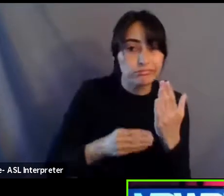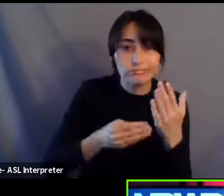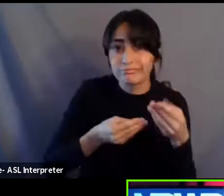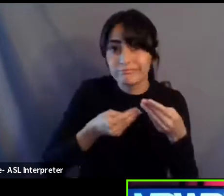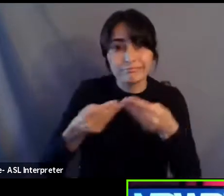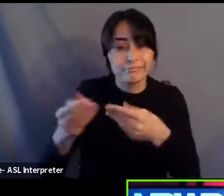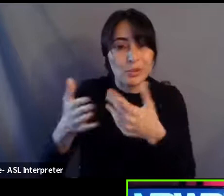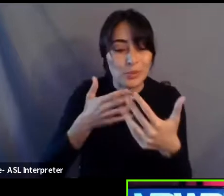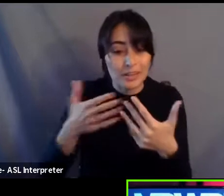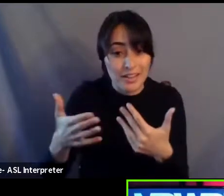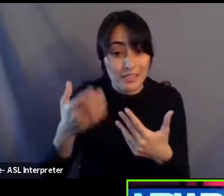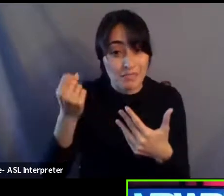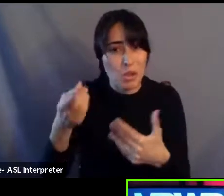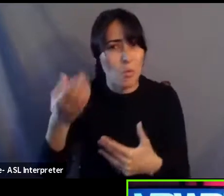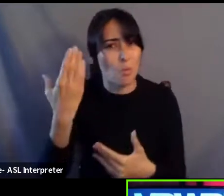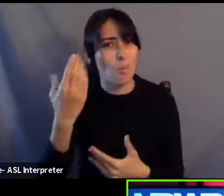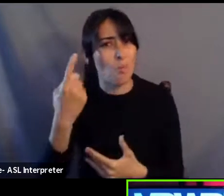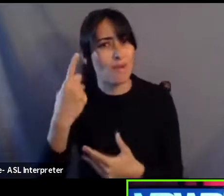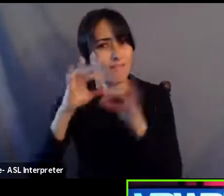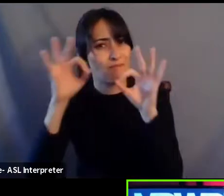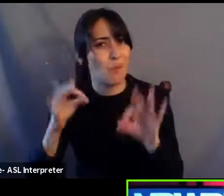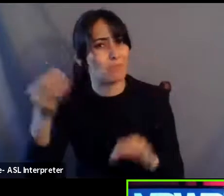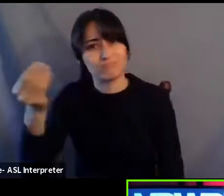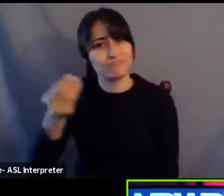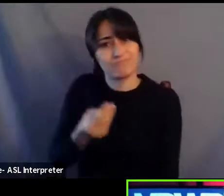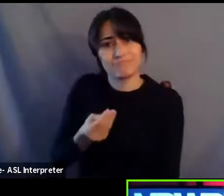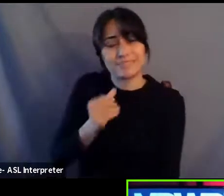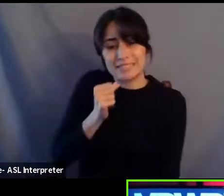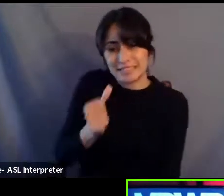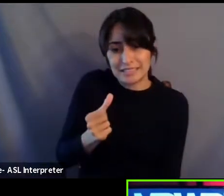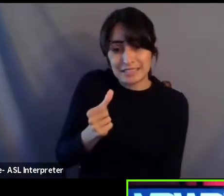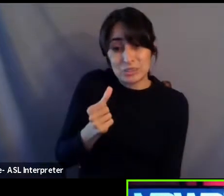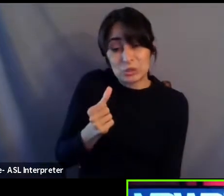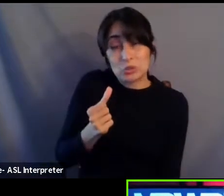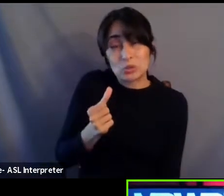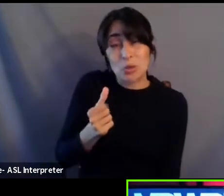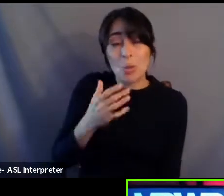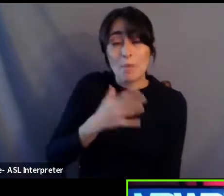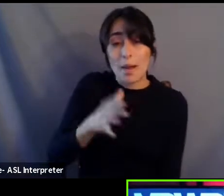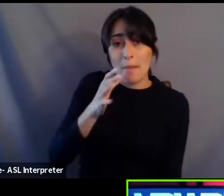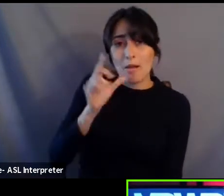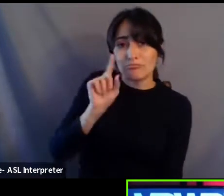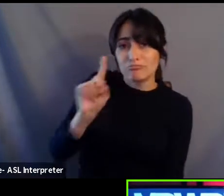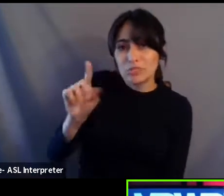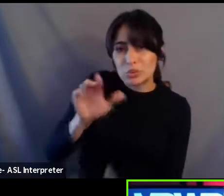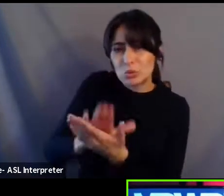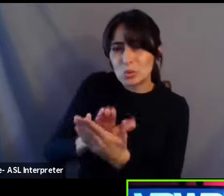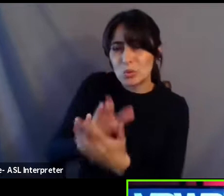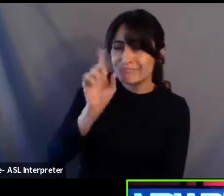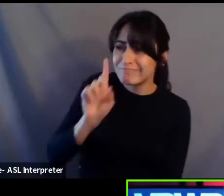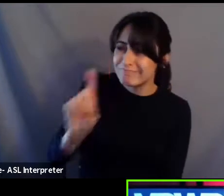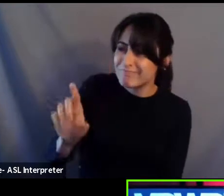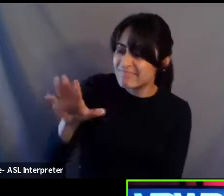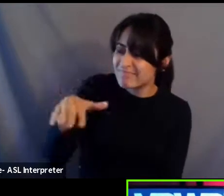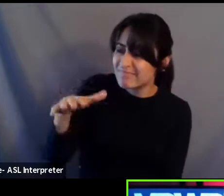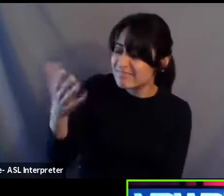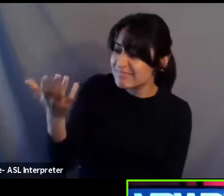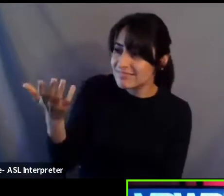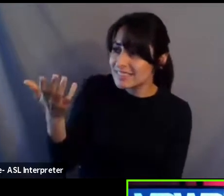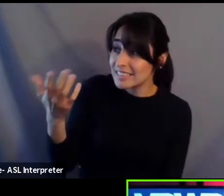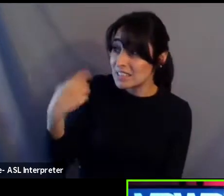We didn't get one so my mother went to the school and said we are expecting this information.